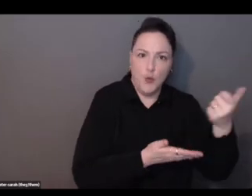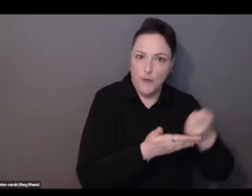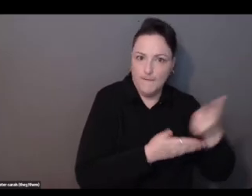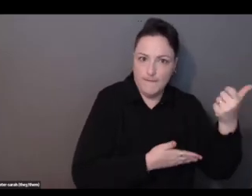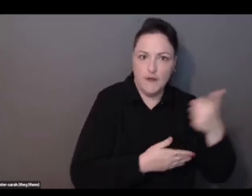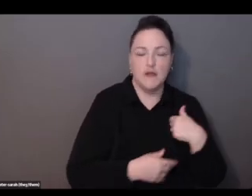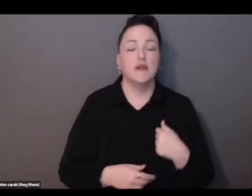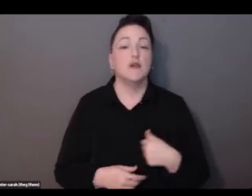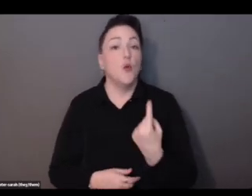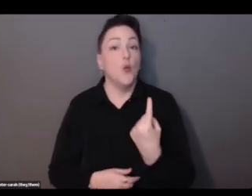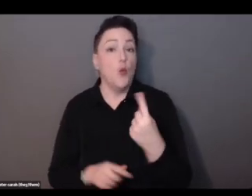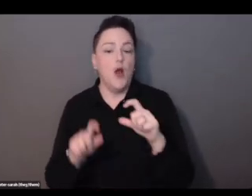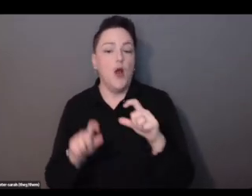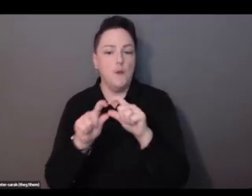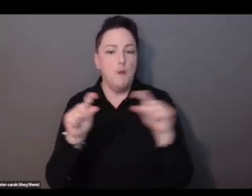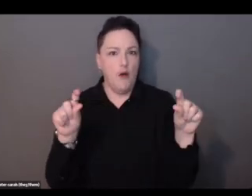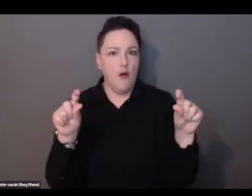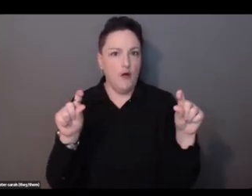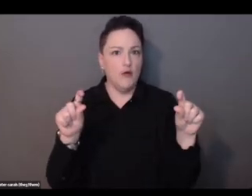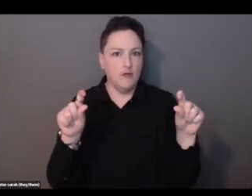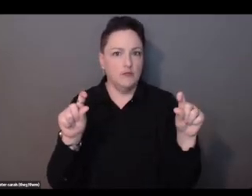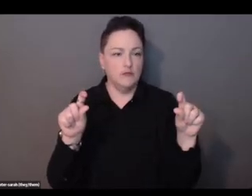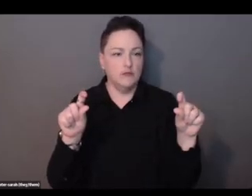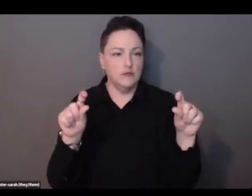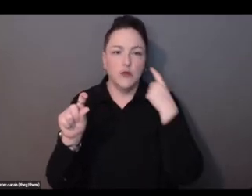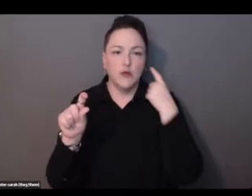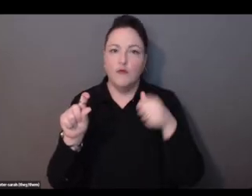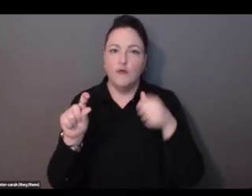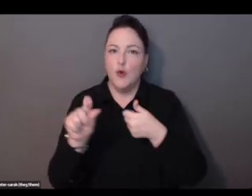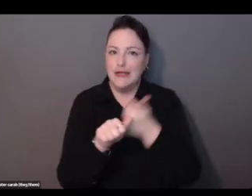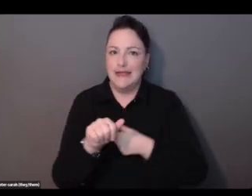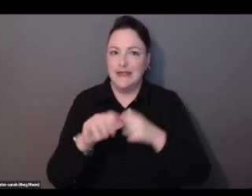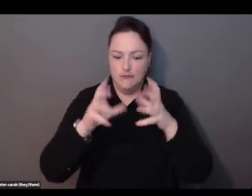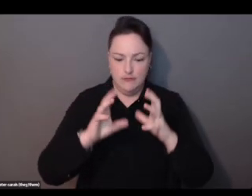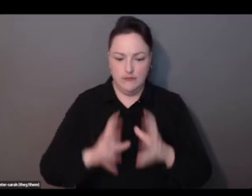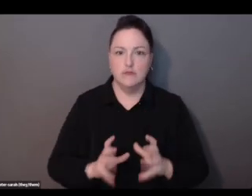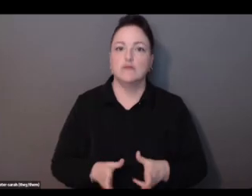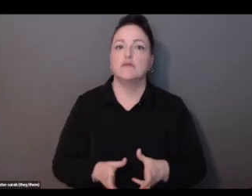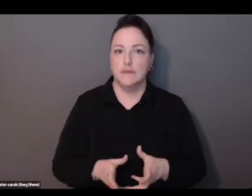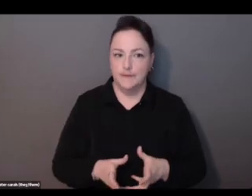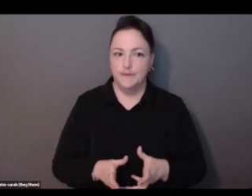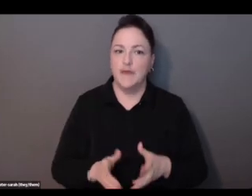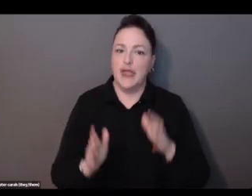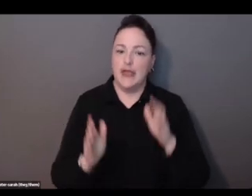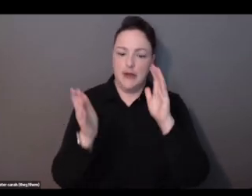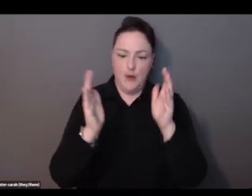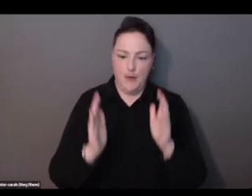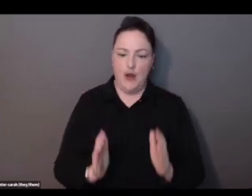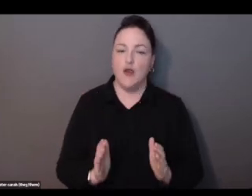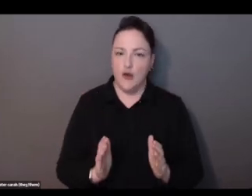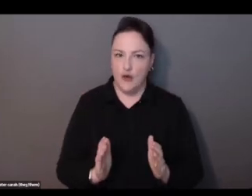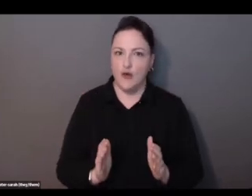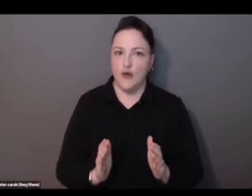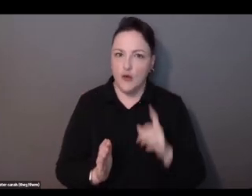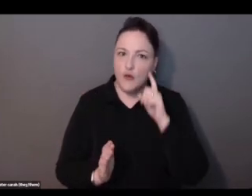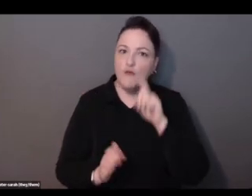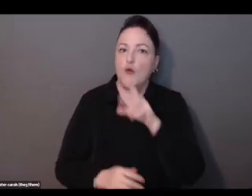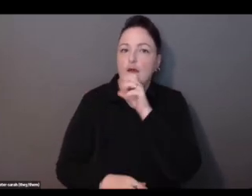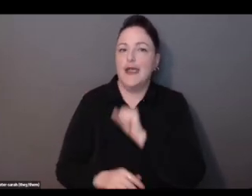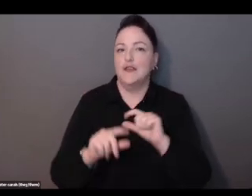male and American Indian/Alaskan native but can still compare across age group here.